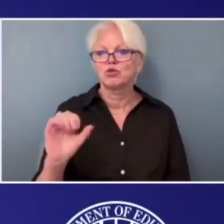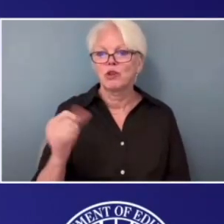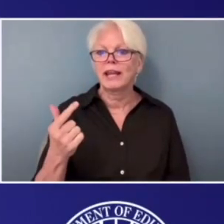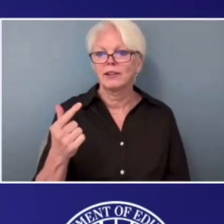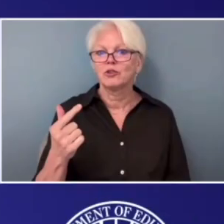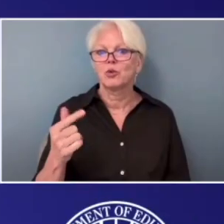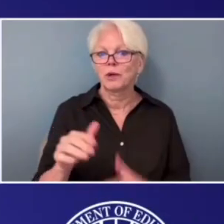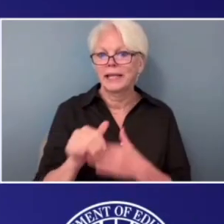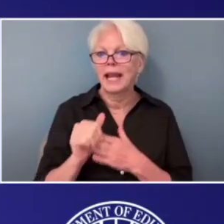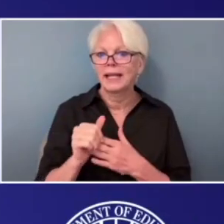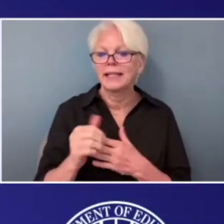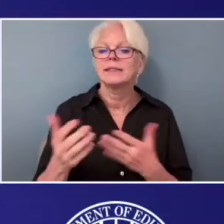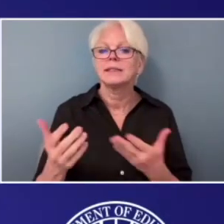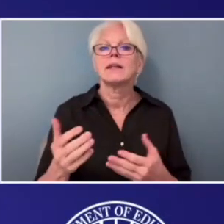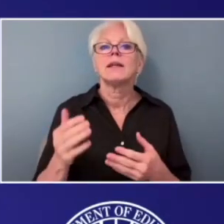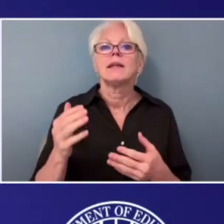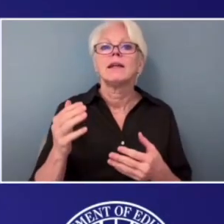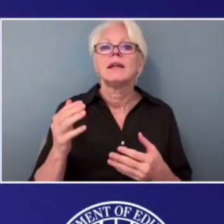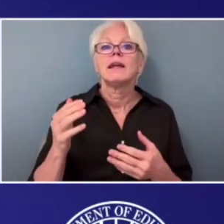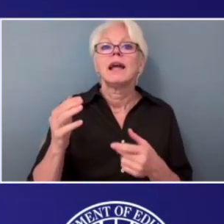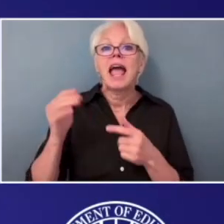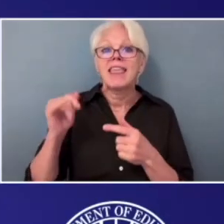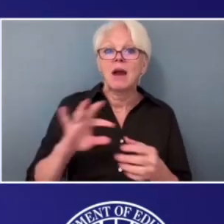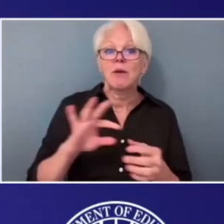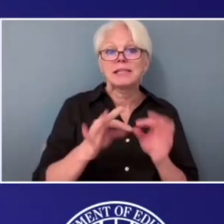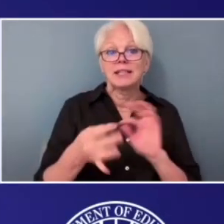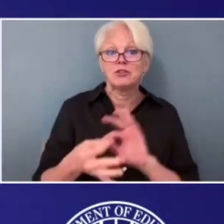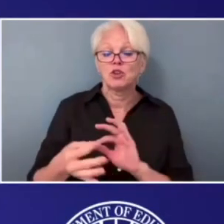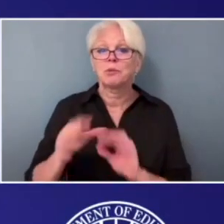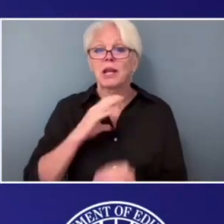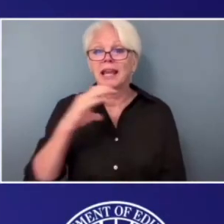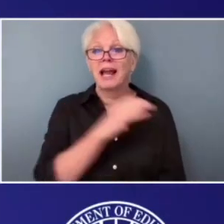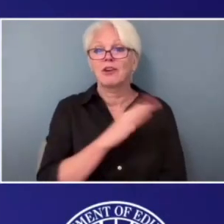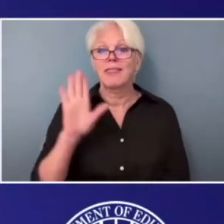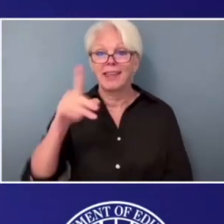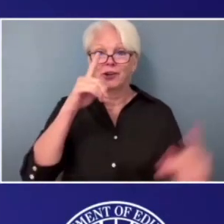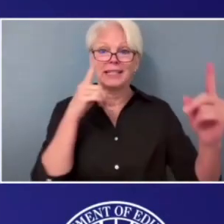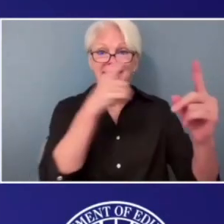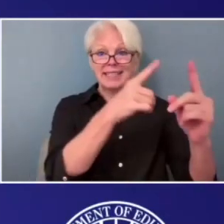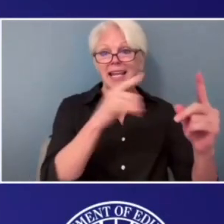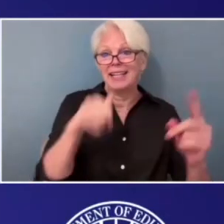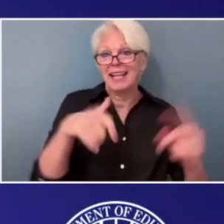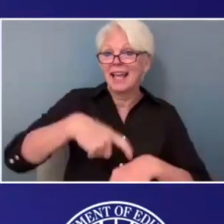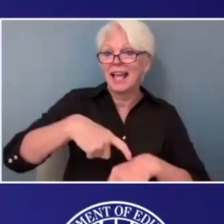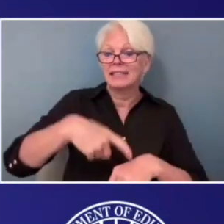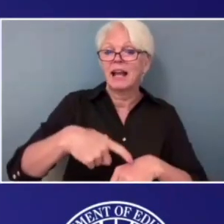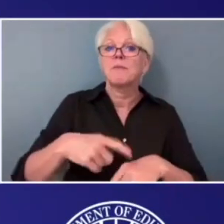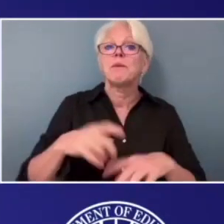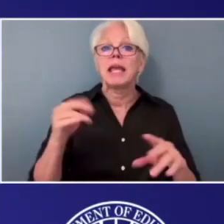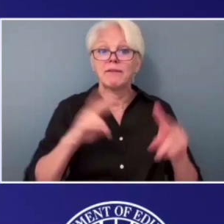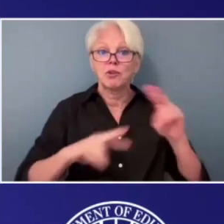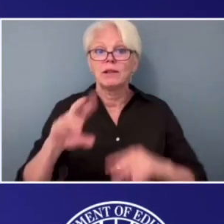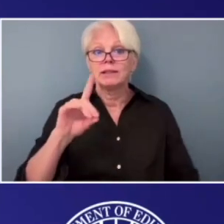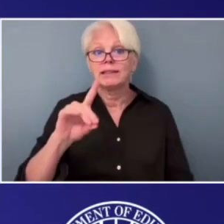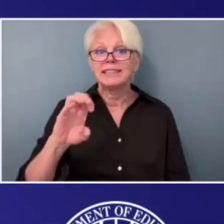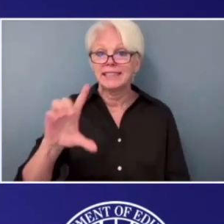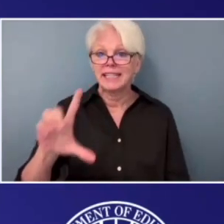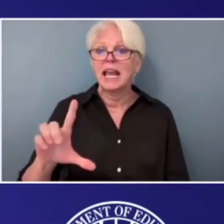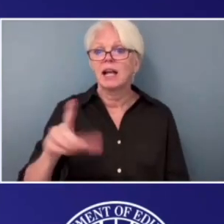and that was interpreting the intent of Congress at that time. If you look at the DCL, they specifically mention updates to the